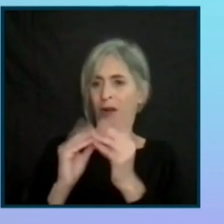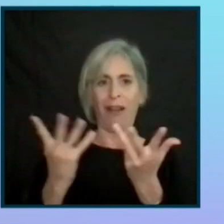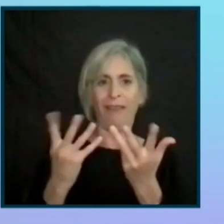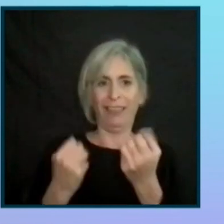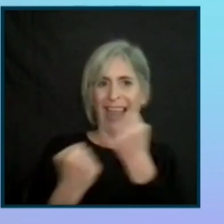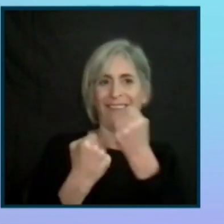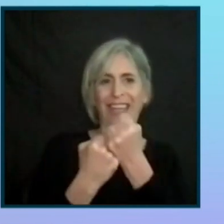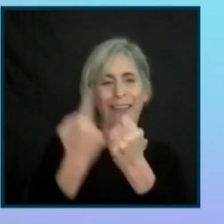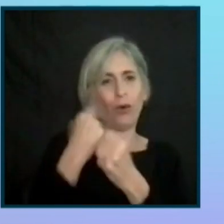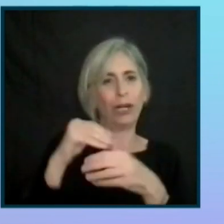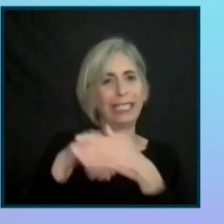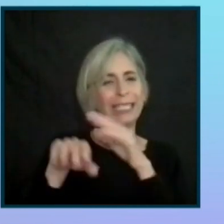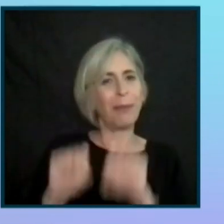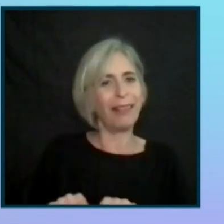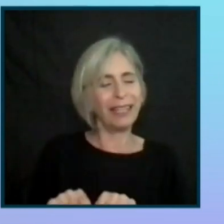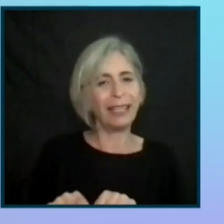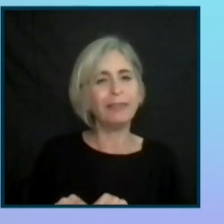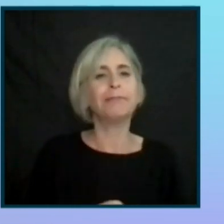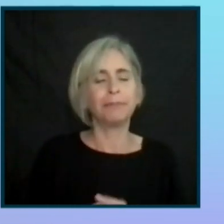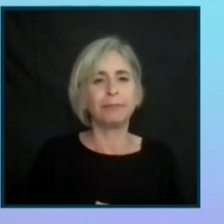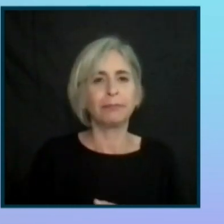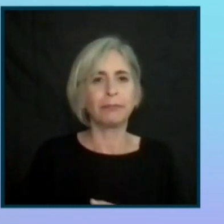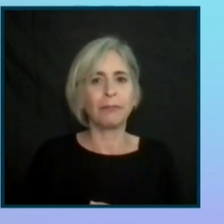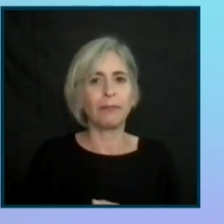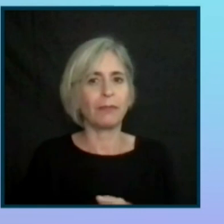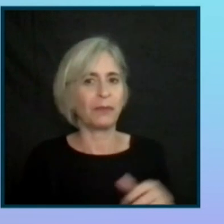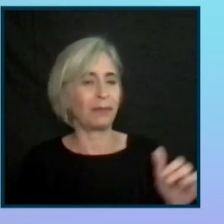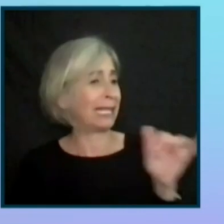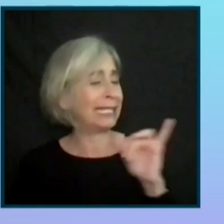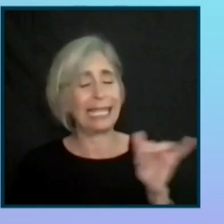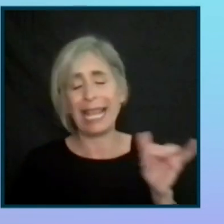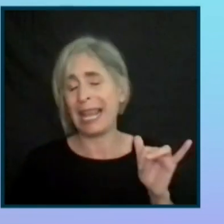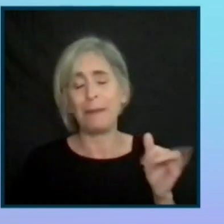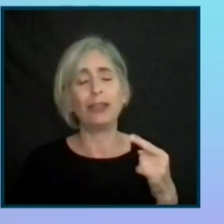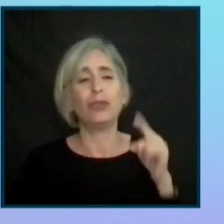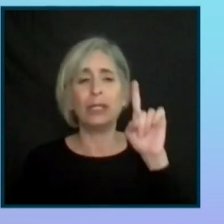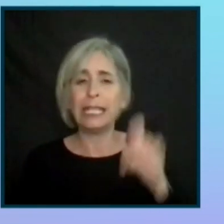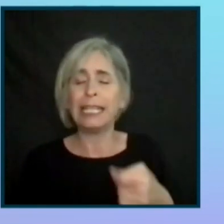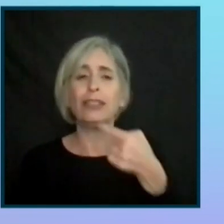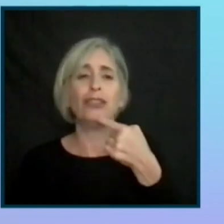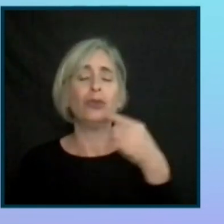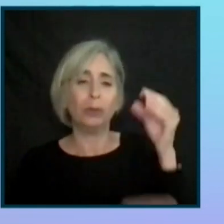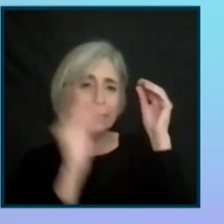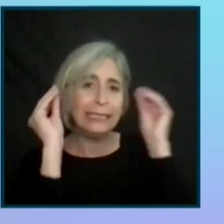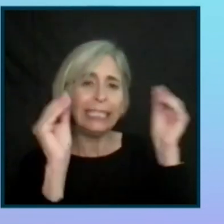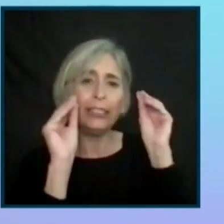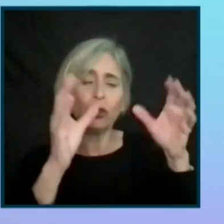Again, I keep coming back to this. This is the same thing you have to teach your customers, that you're derisking,